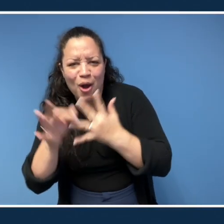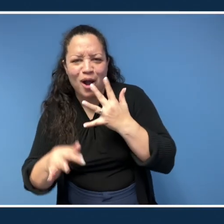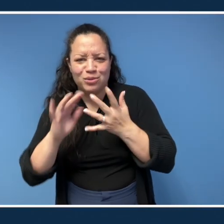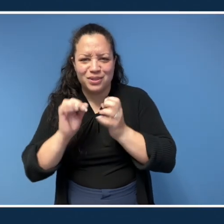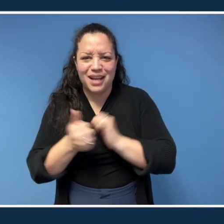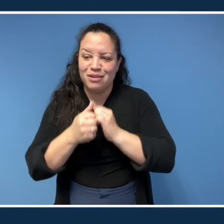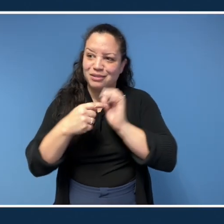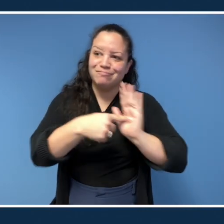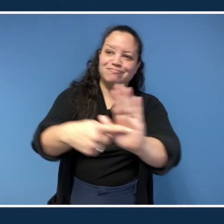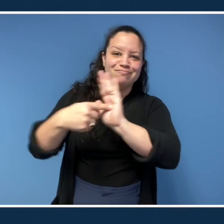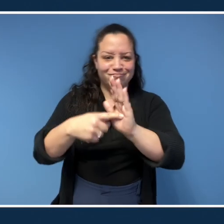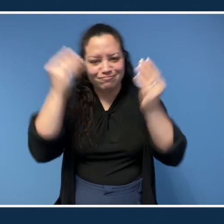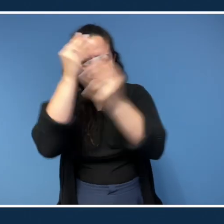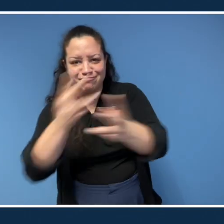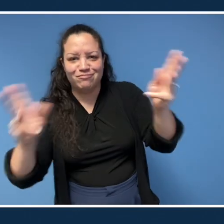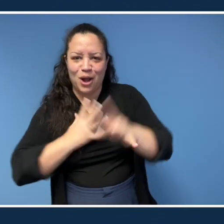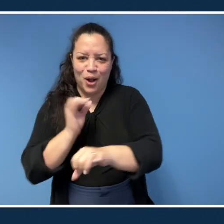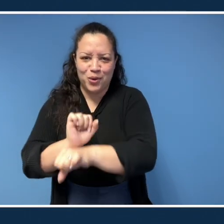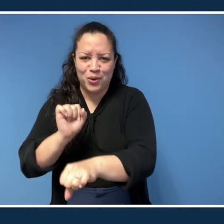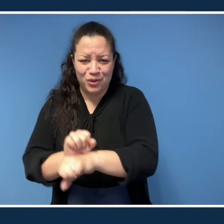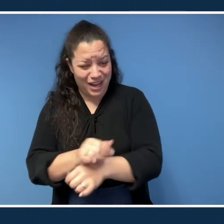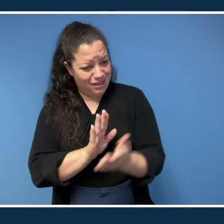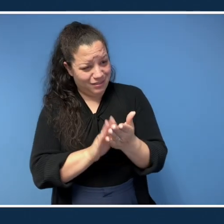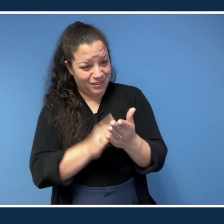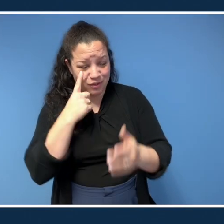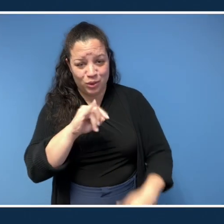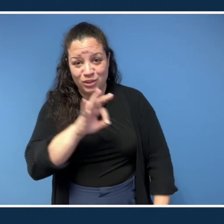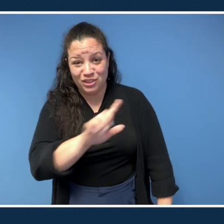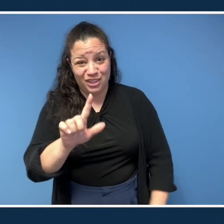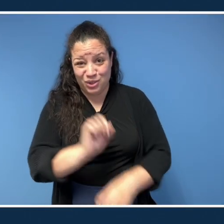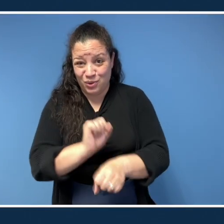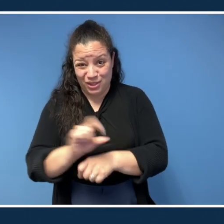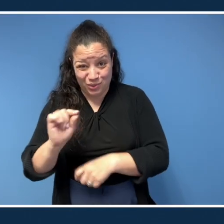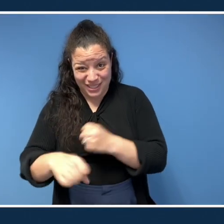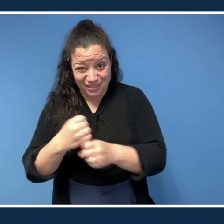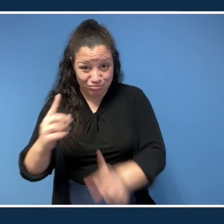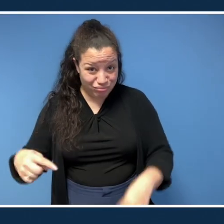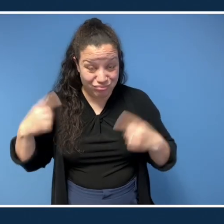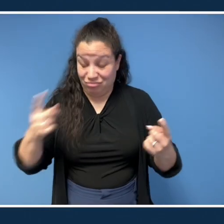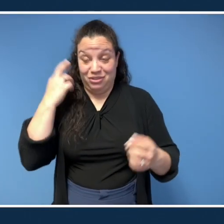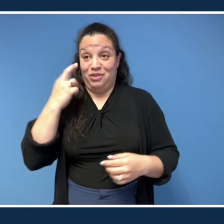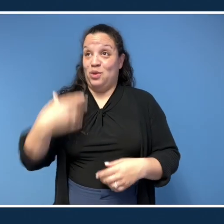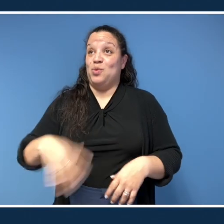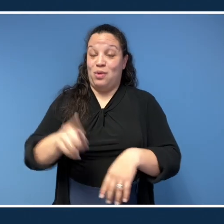in kudos to you Jill for some of the work that you've been doing here over the last 20 years. I didn't realize it was that long,